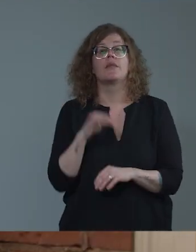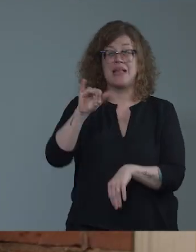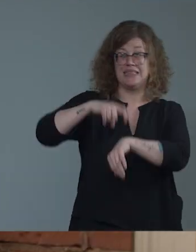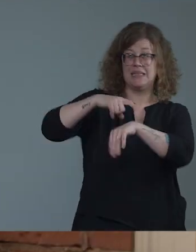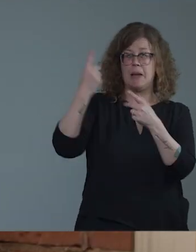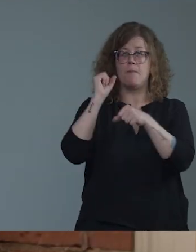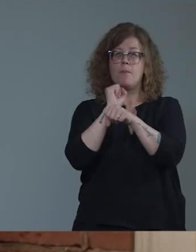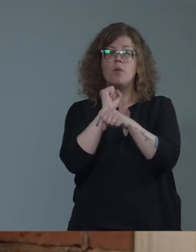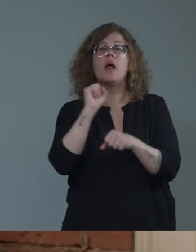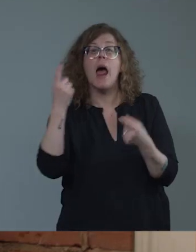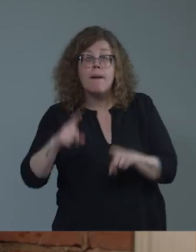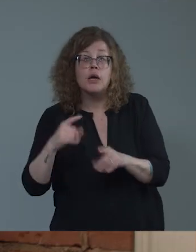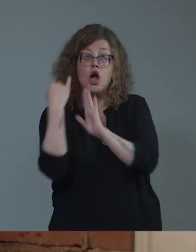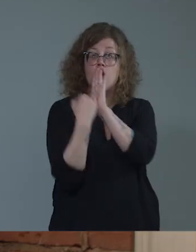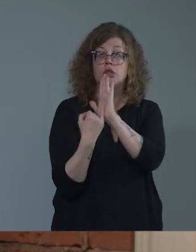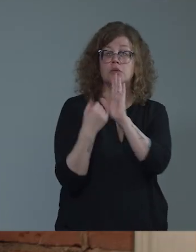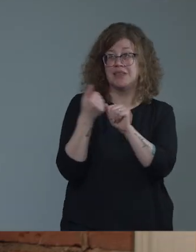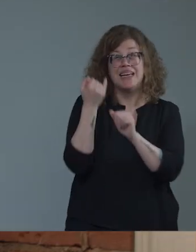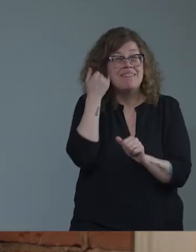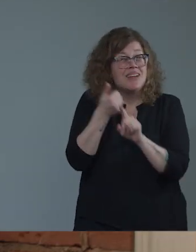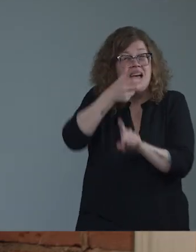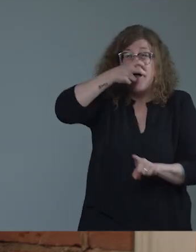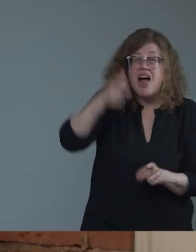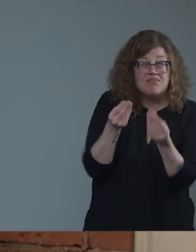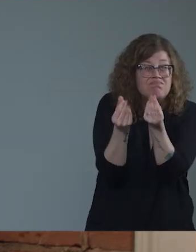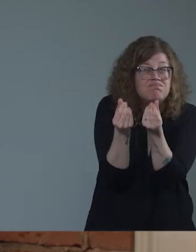So all artworks are expected to have a two-year warranty from the artist. So the